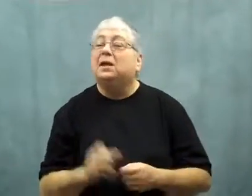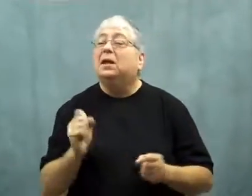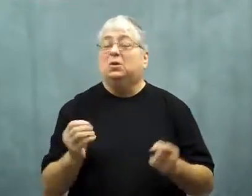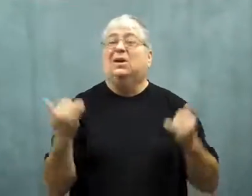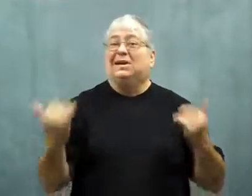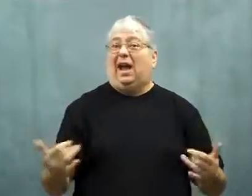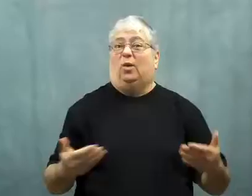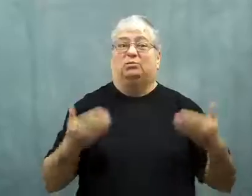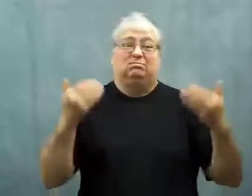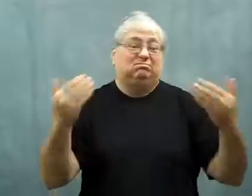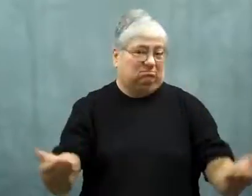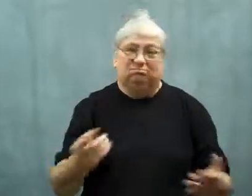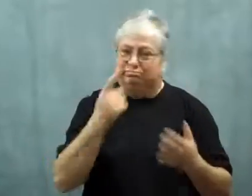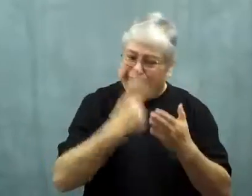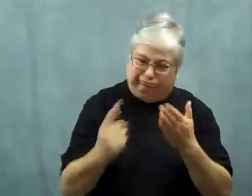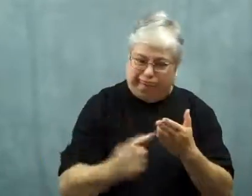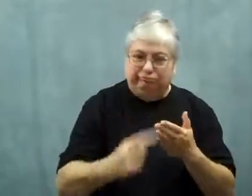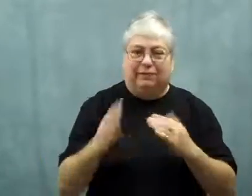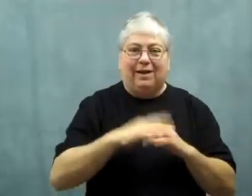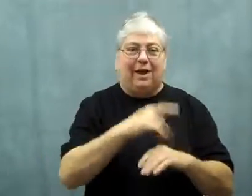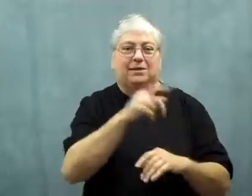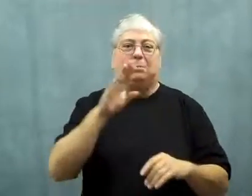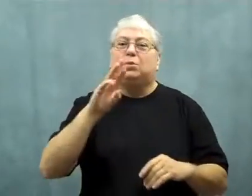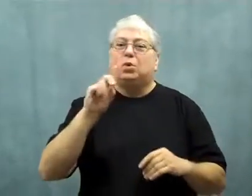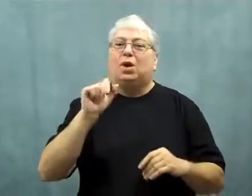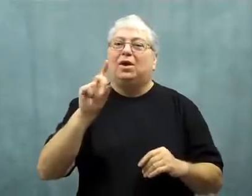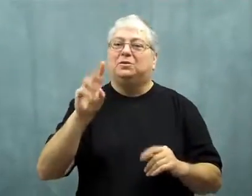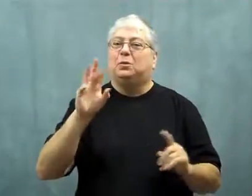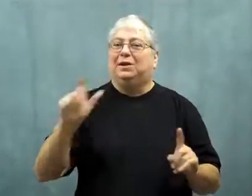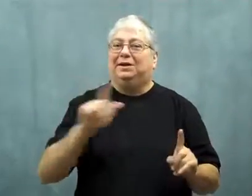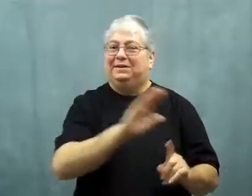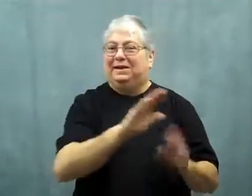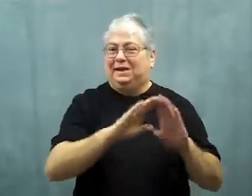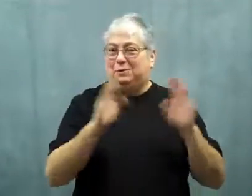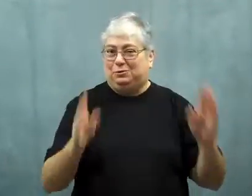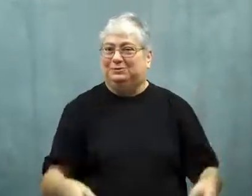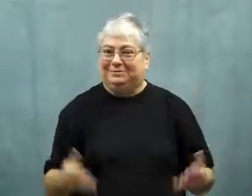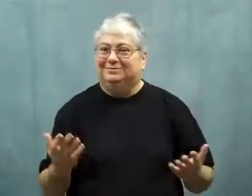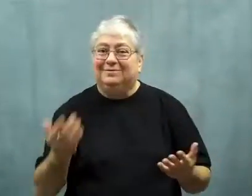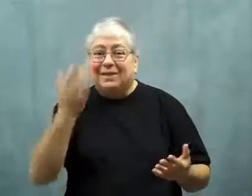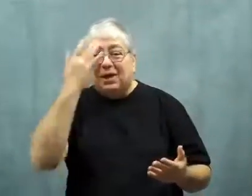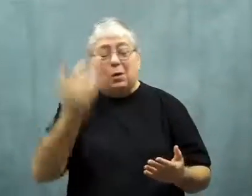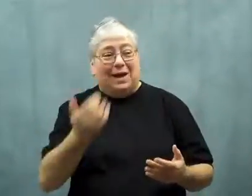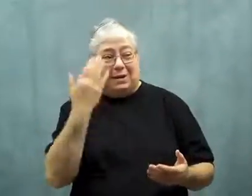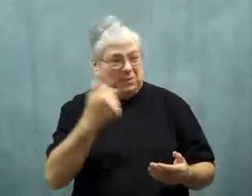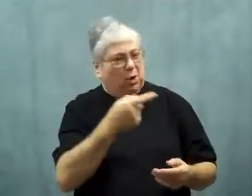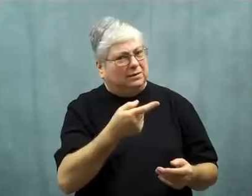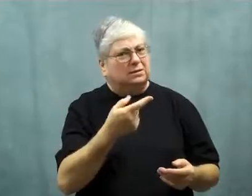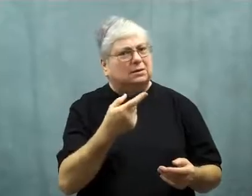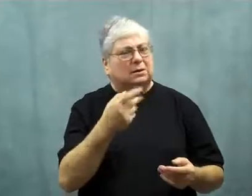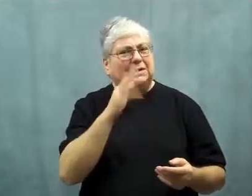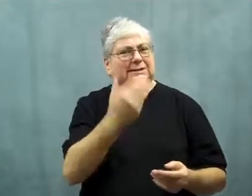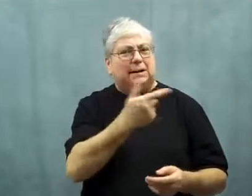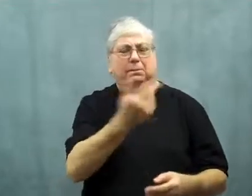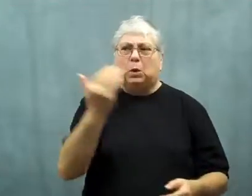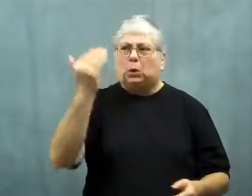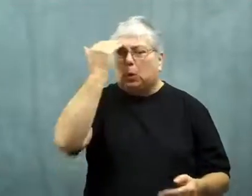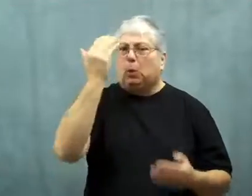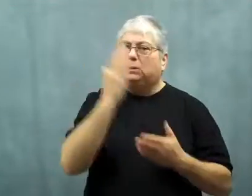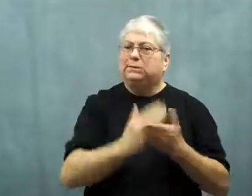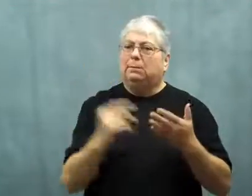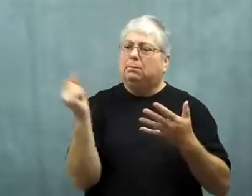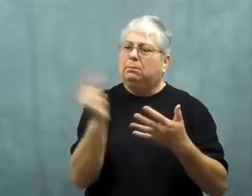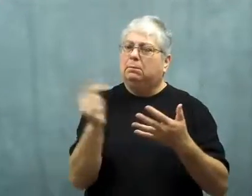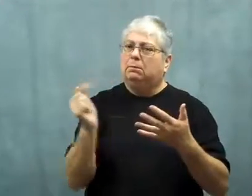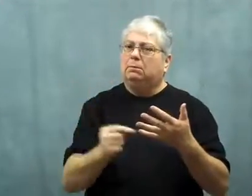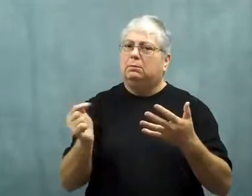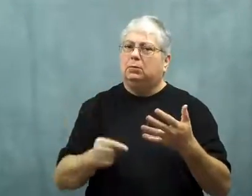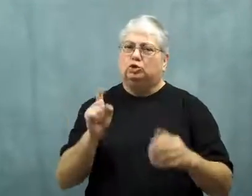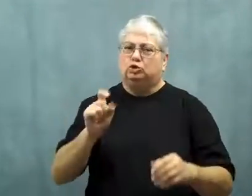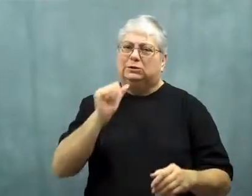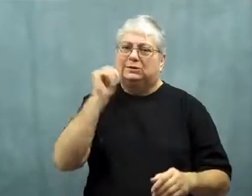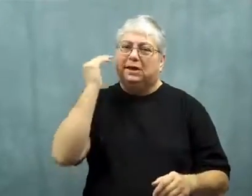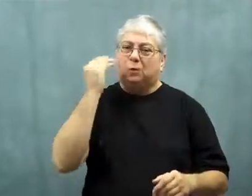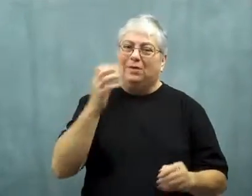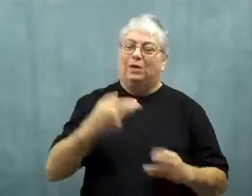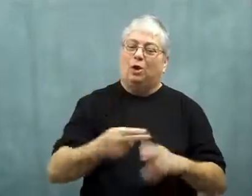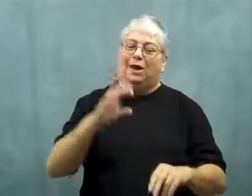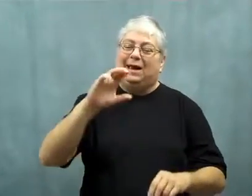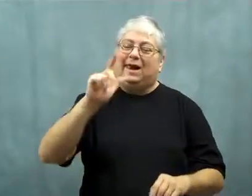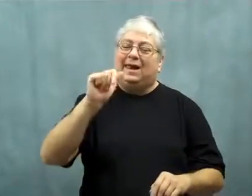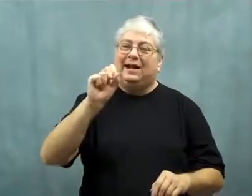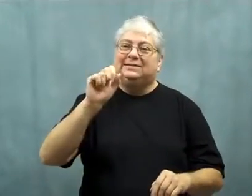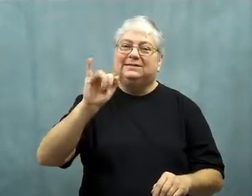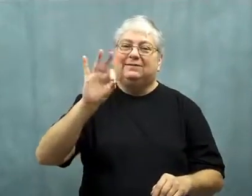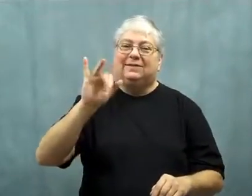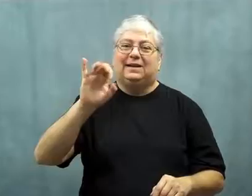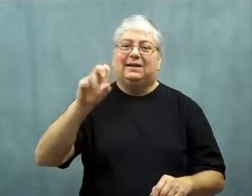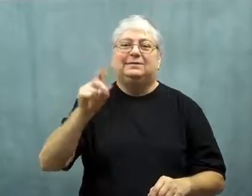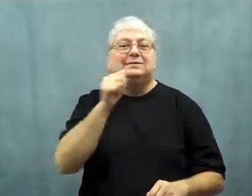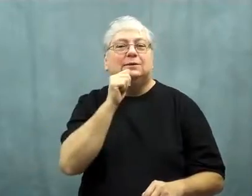Broadwell's house was searched as it appeared she knew some things